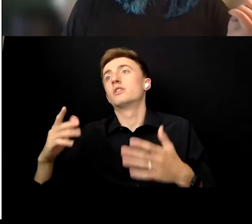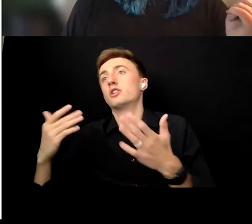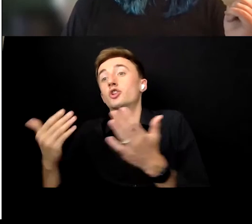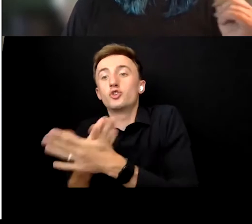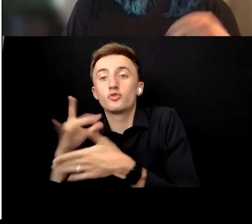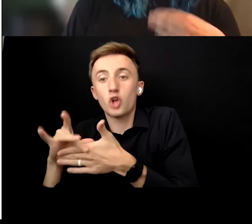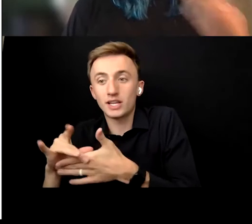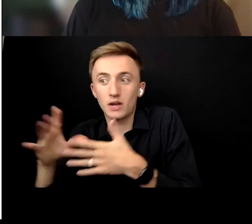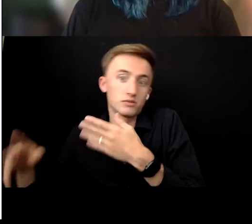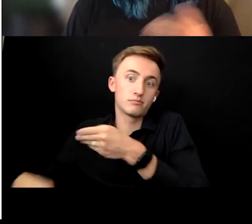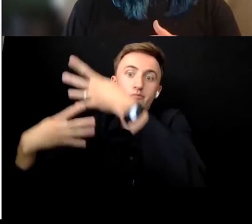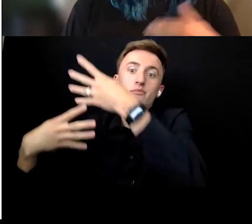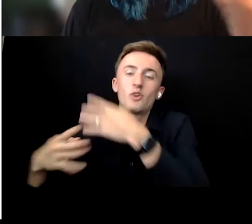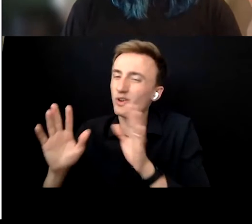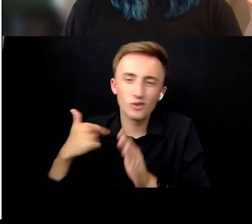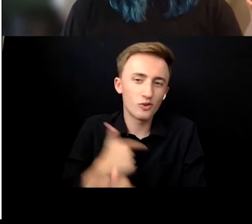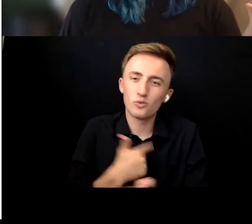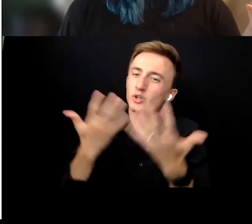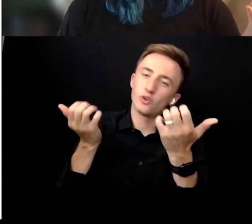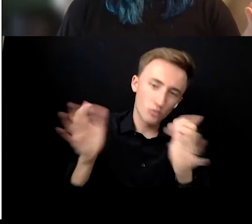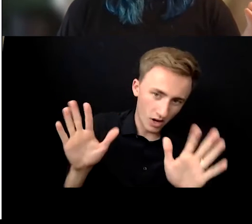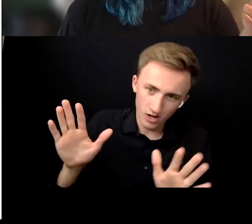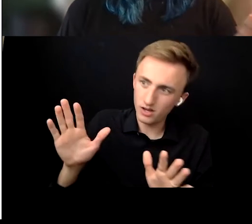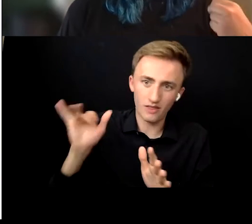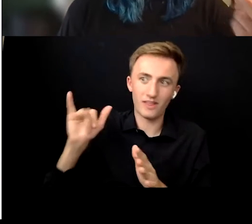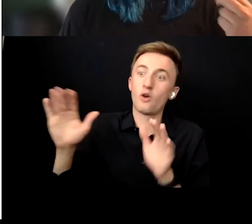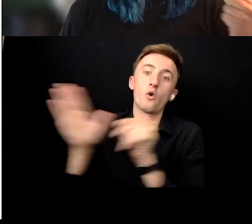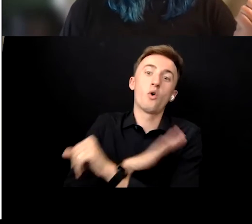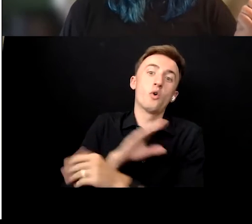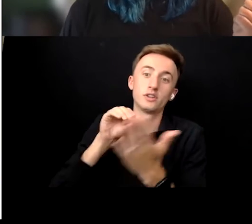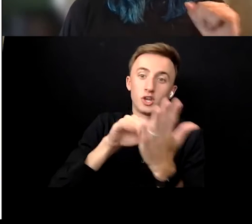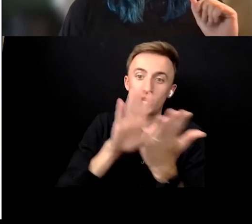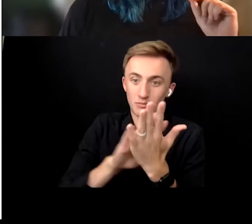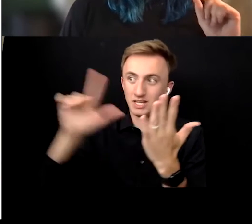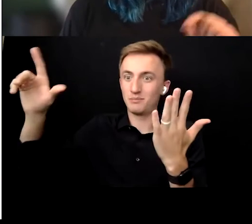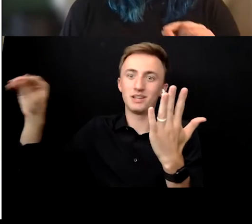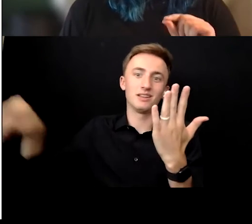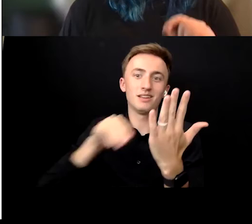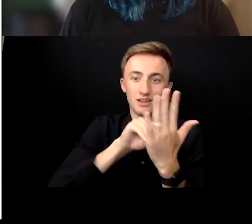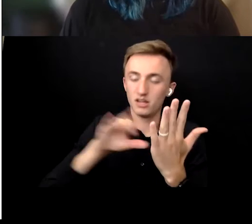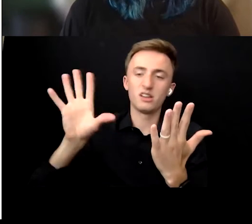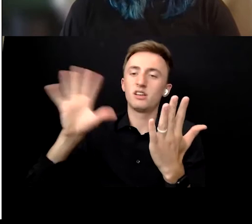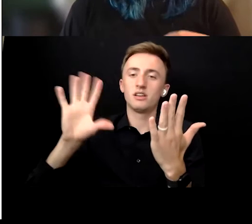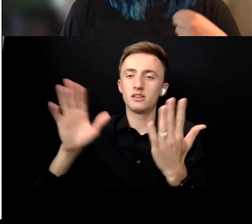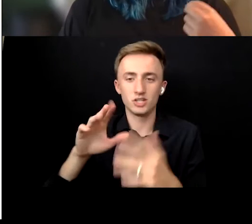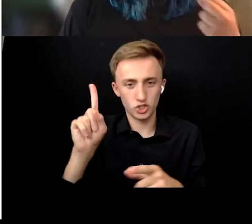loaded into. We do not want that entire document to be inside of a live region. Summary content.